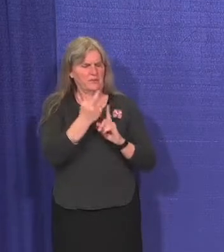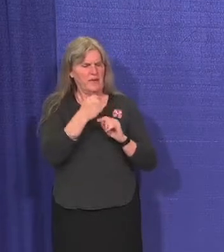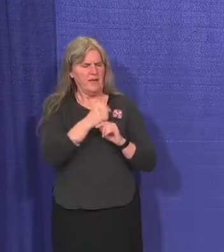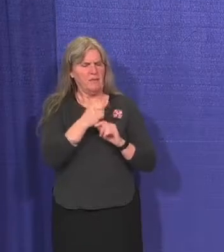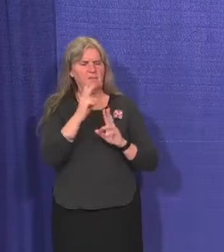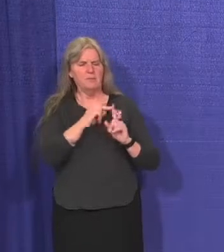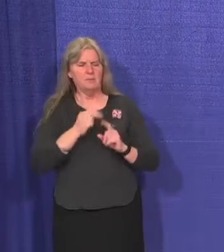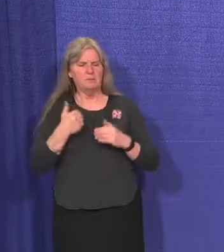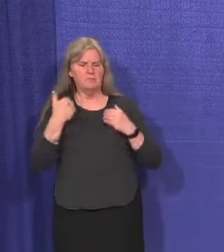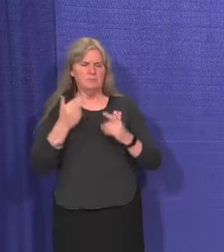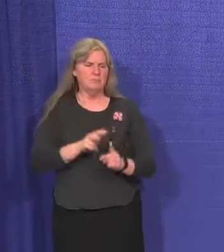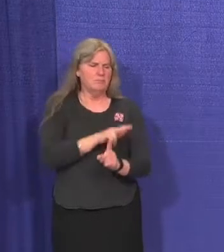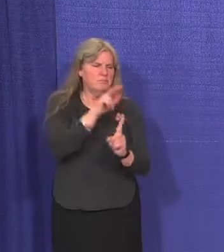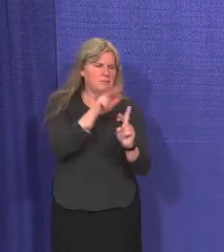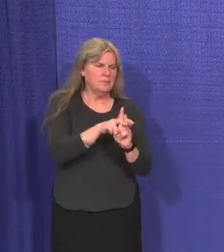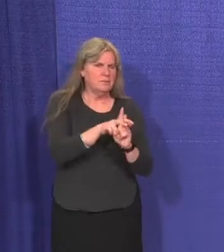Pat: We will now move to